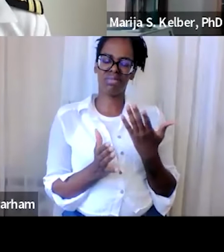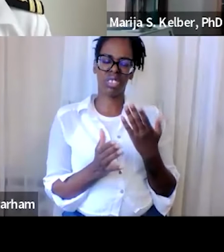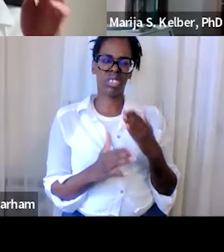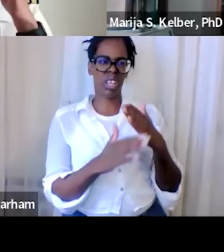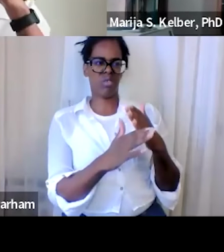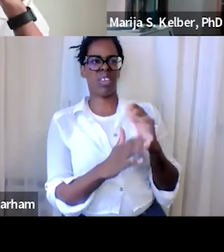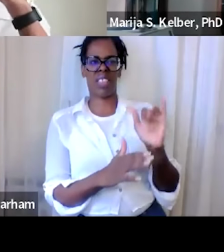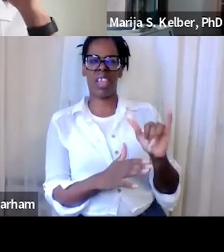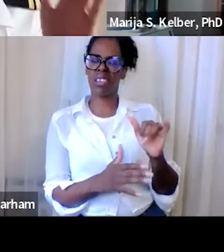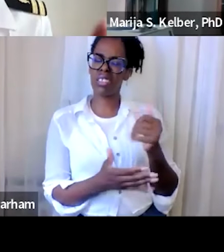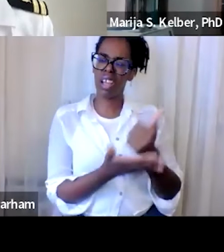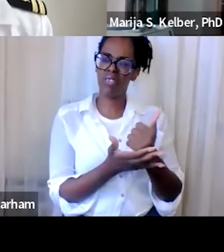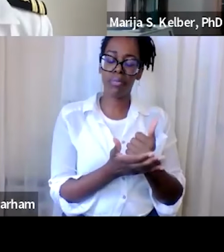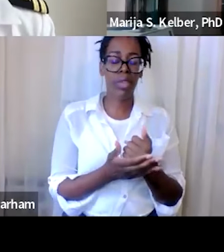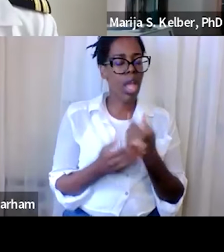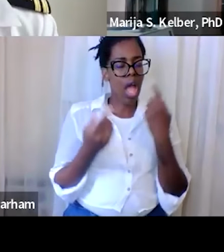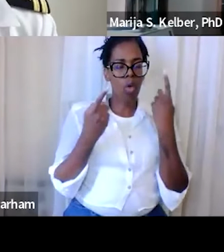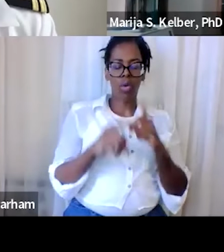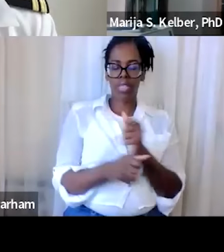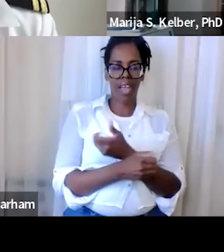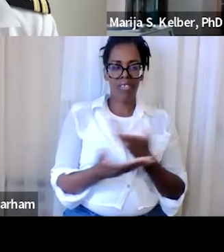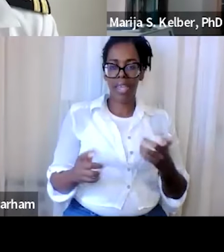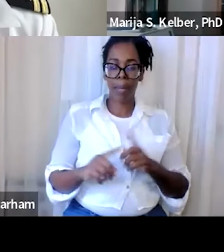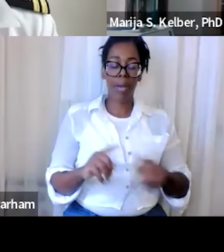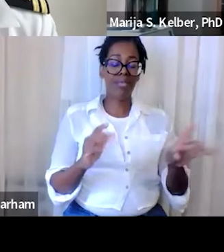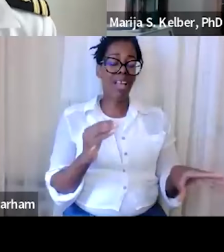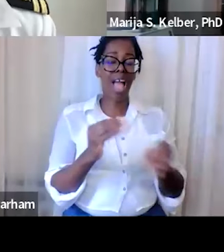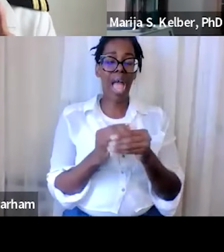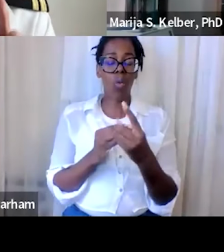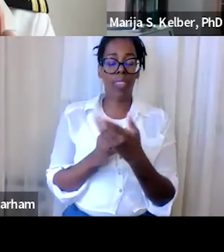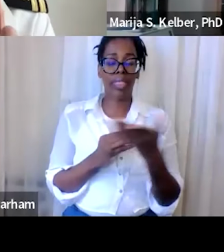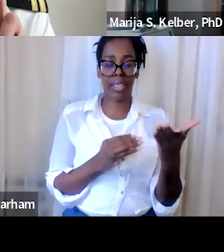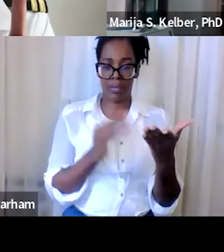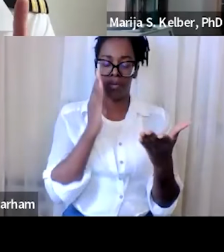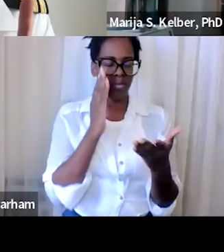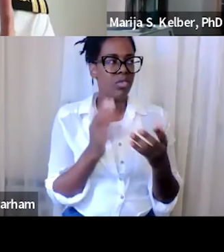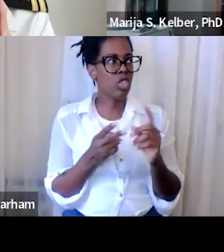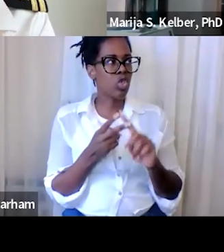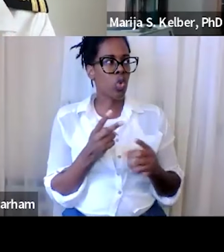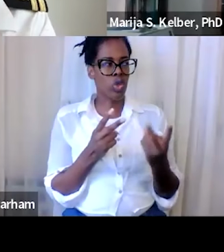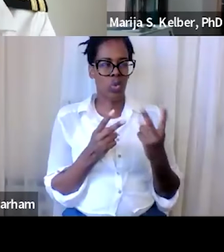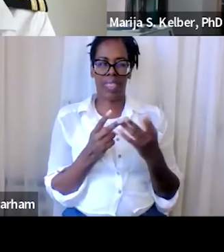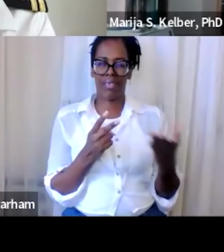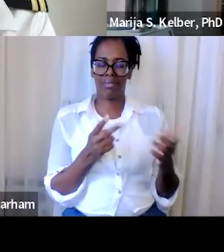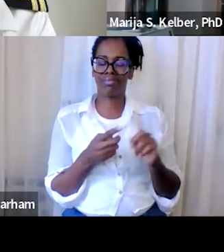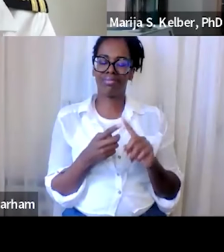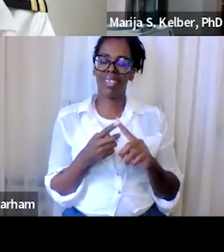I would add on, I agree with all of that, the only thing that I would add is the, well, two things. One, having a leader demonstrate